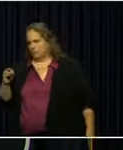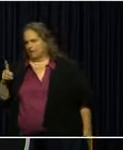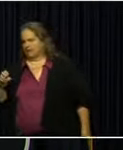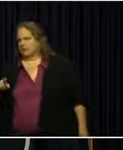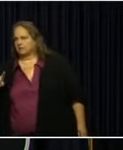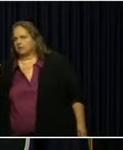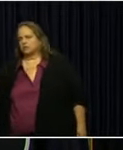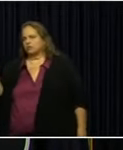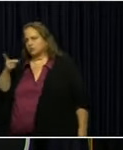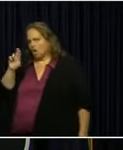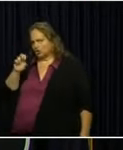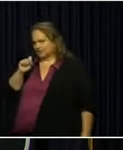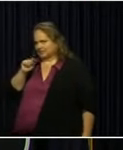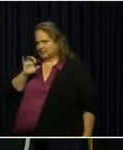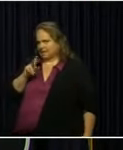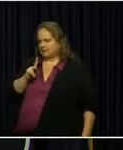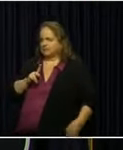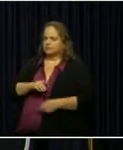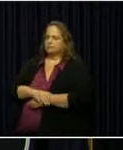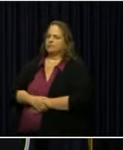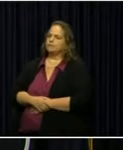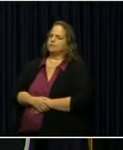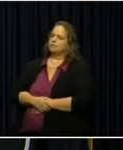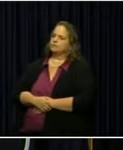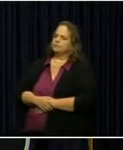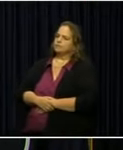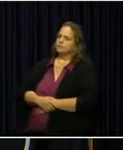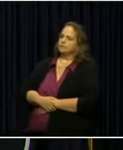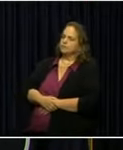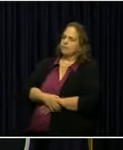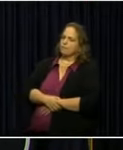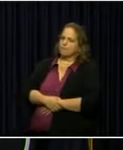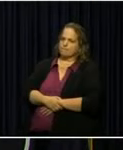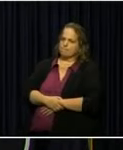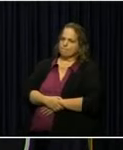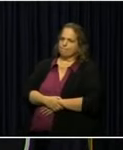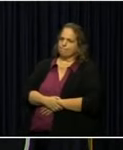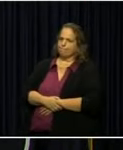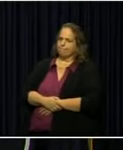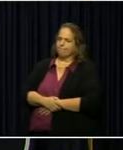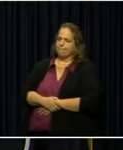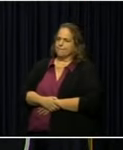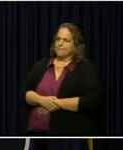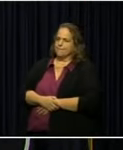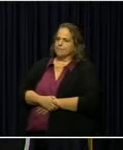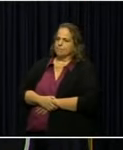EVIDENCE WAS NOT YET THERE. WE ARE FINDING THOSE TREATMENTS